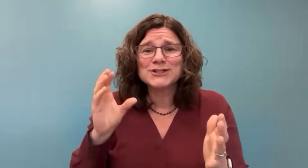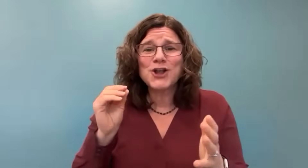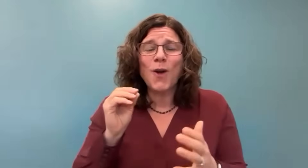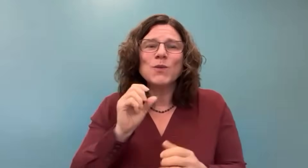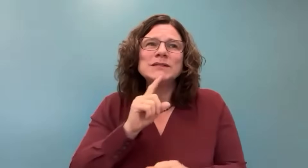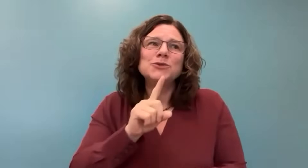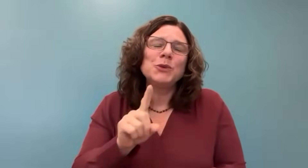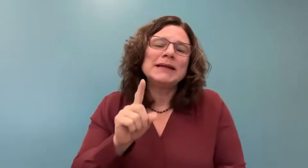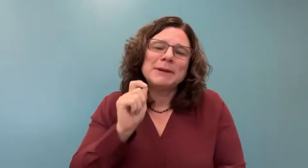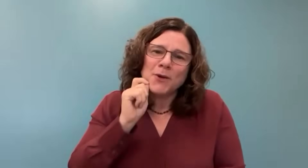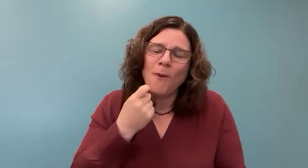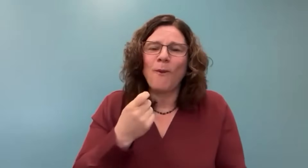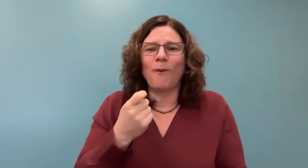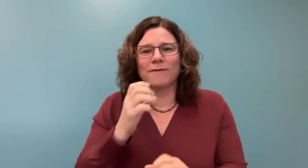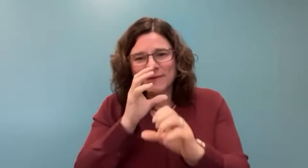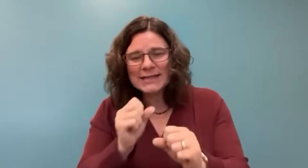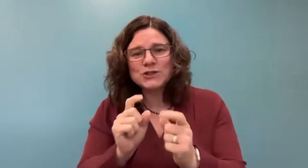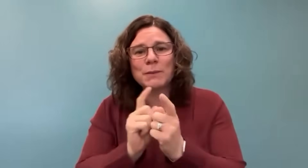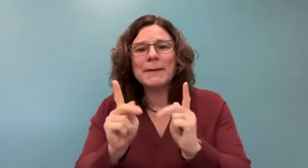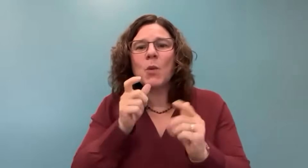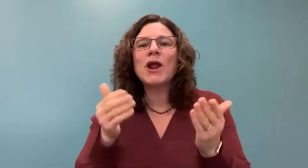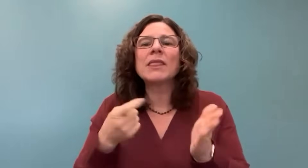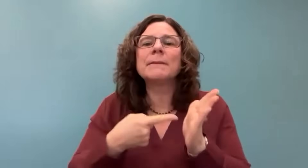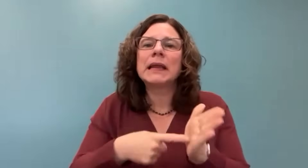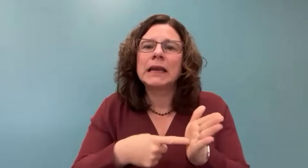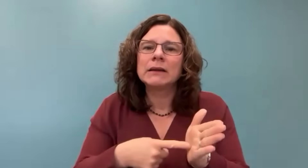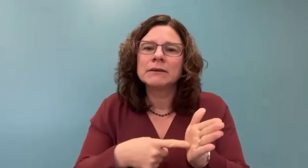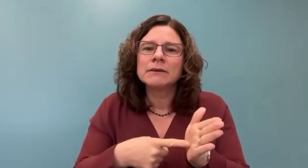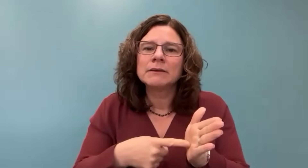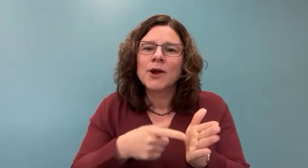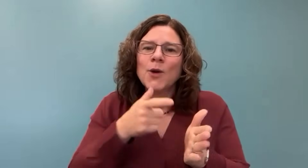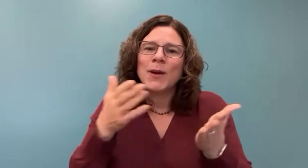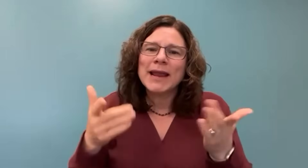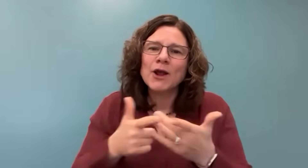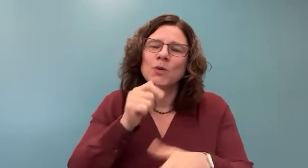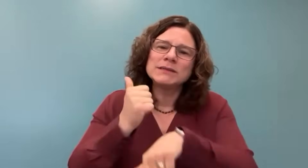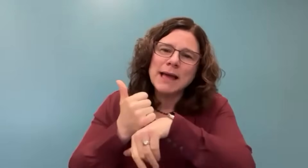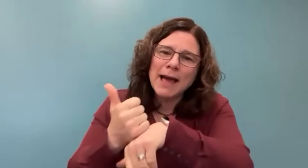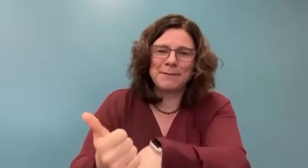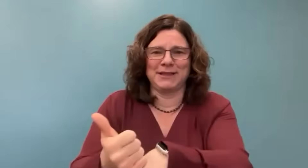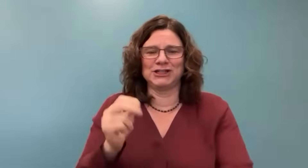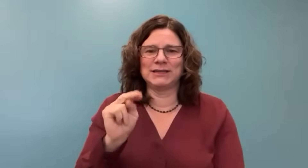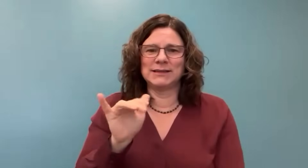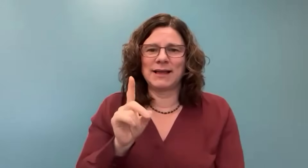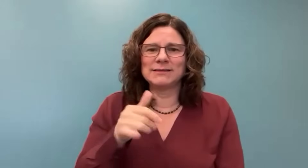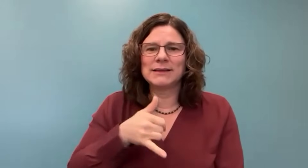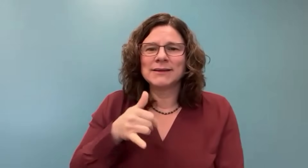So it’s been really cool and fascinating to meet with people who have been here since the beginning. Those who helped to establish NTID.